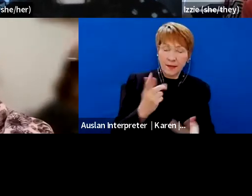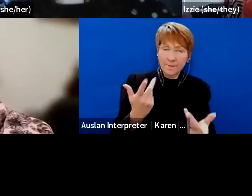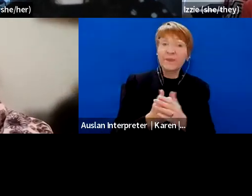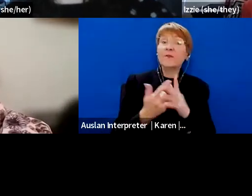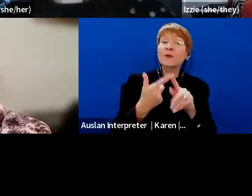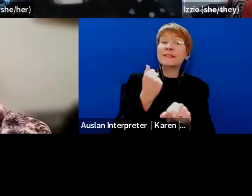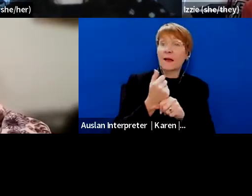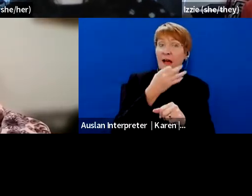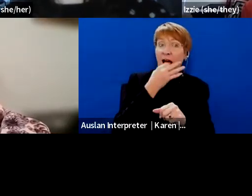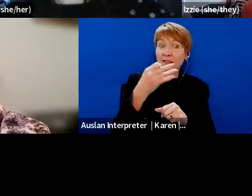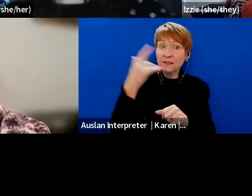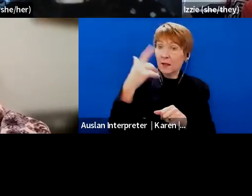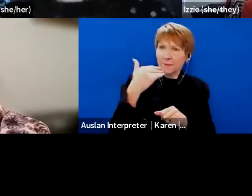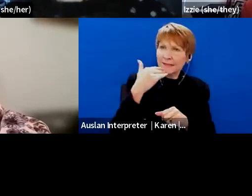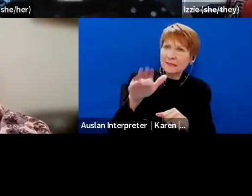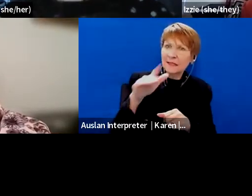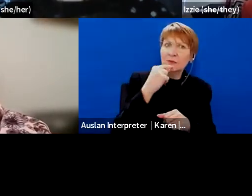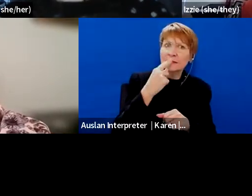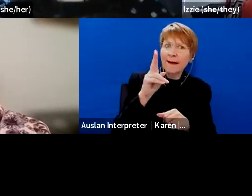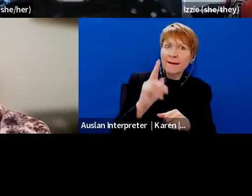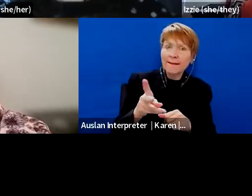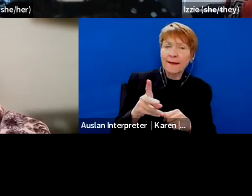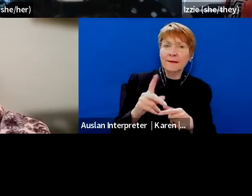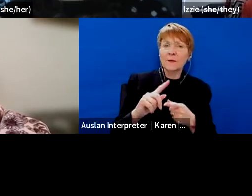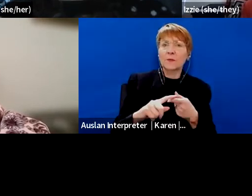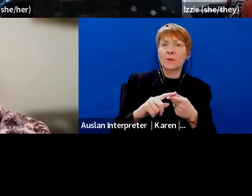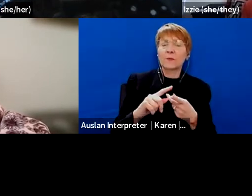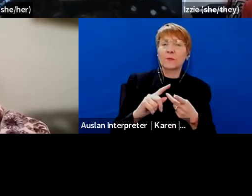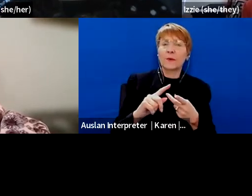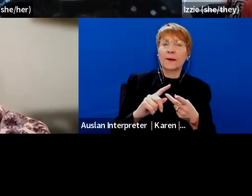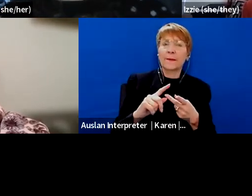the teachers to repeat things or I've asked